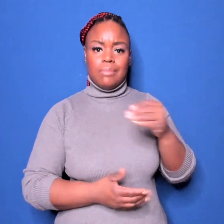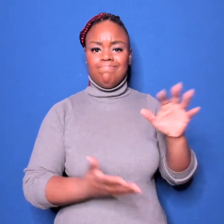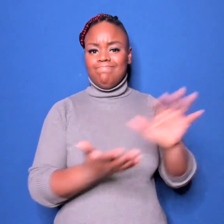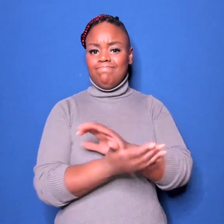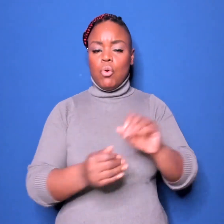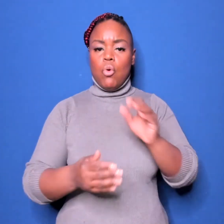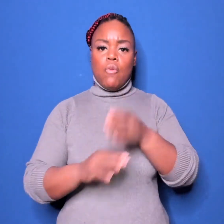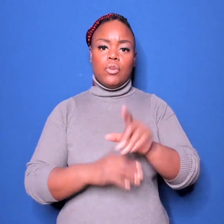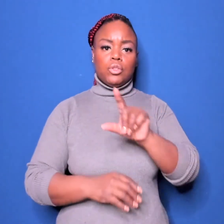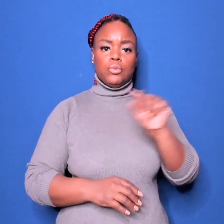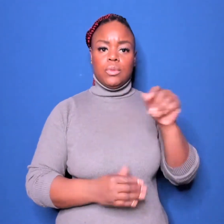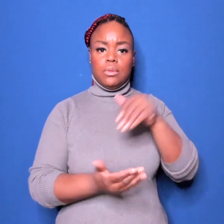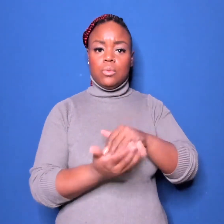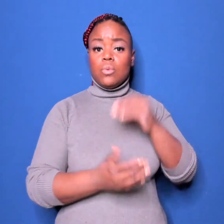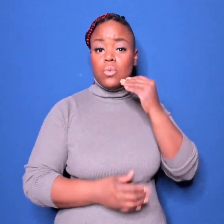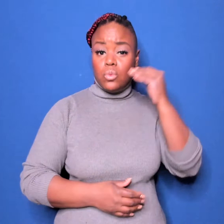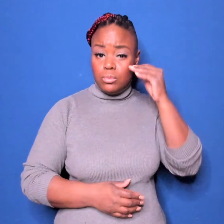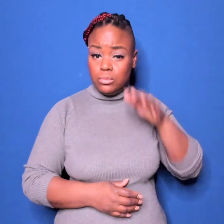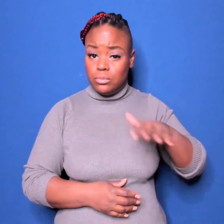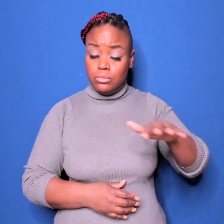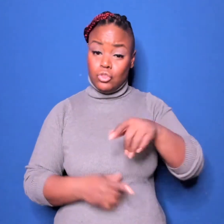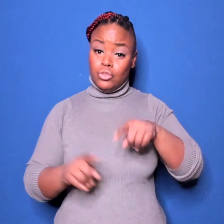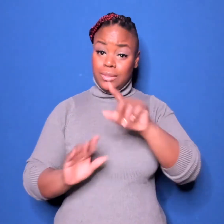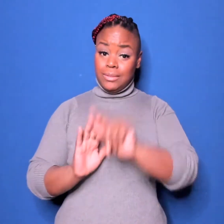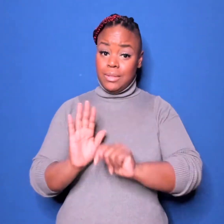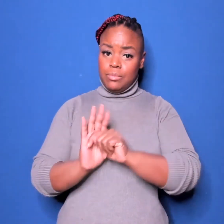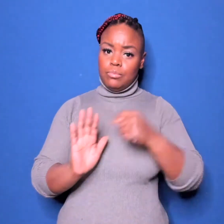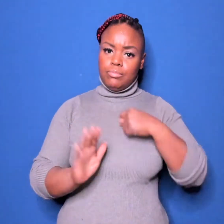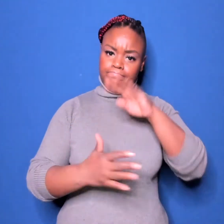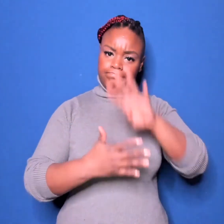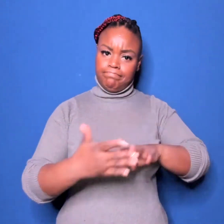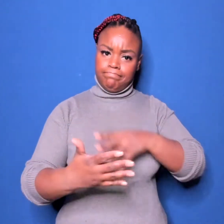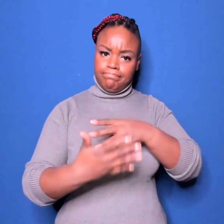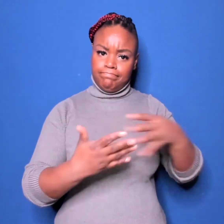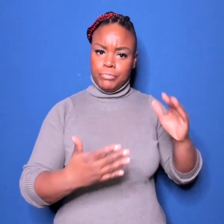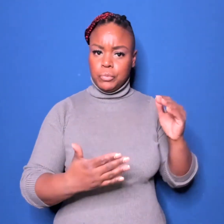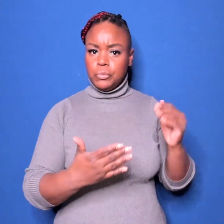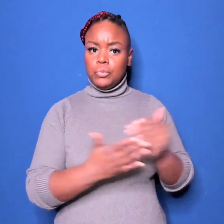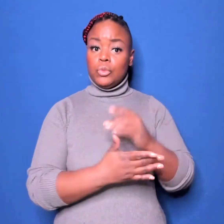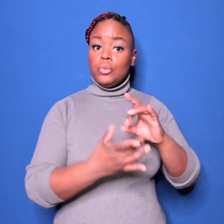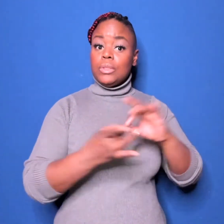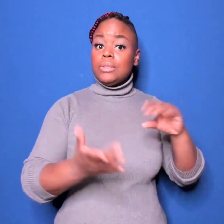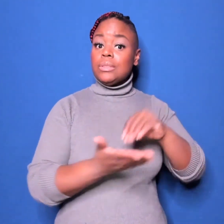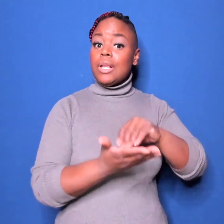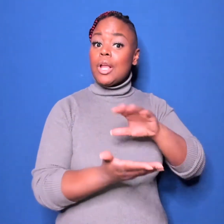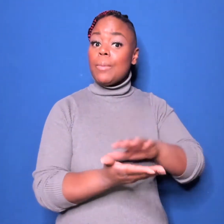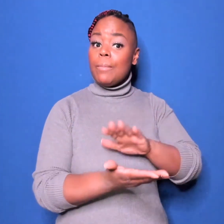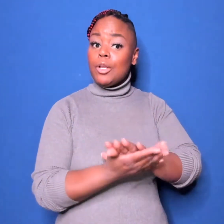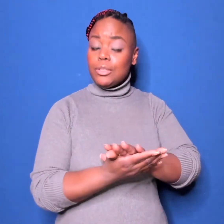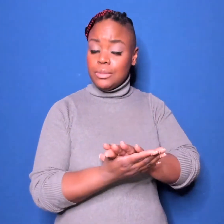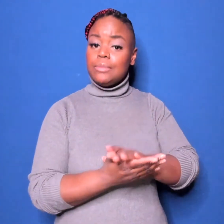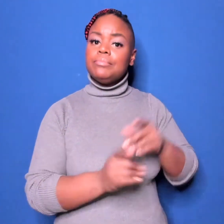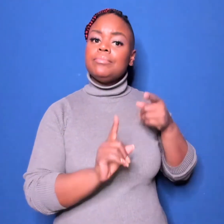and destroyed over 20,000 homes. During this time, we were scheduled to premiere our newly released documentary